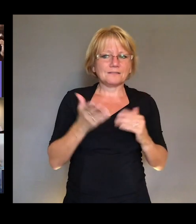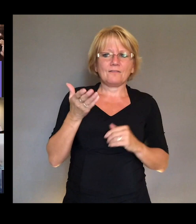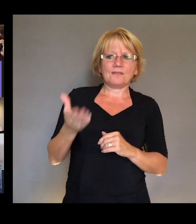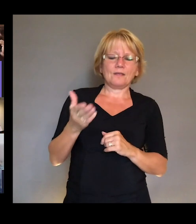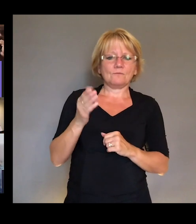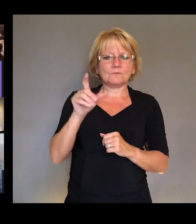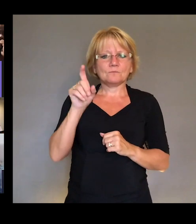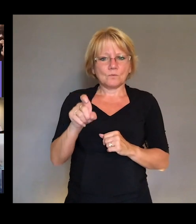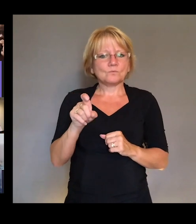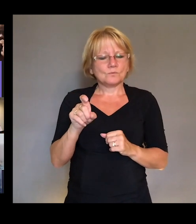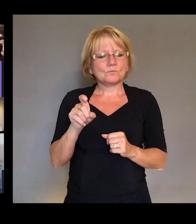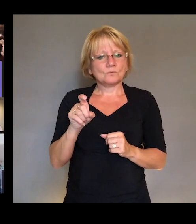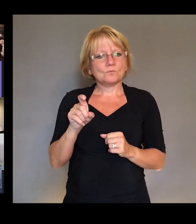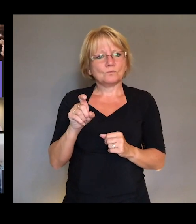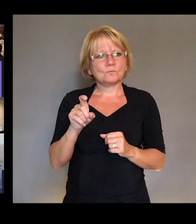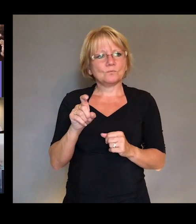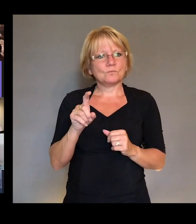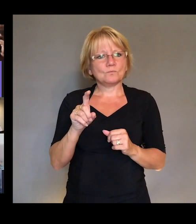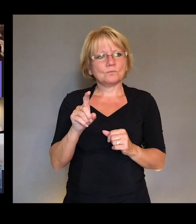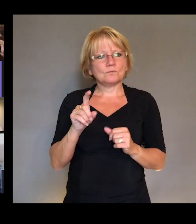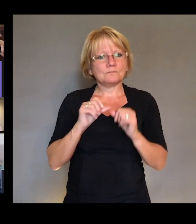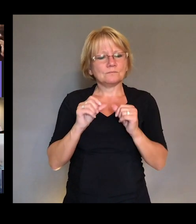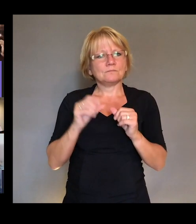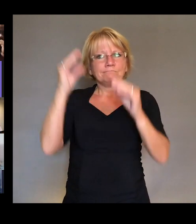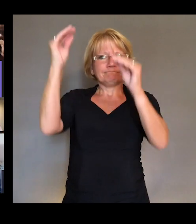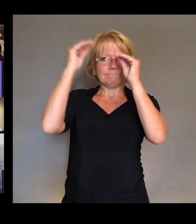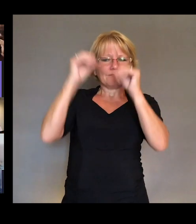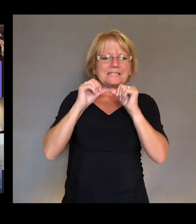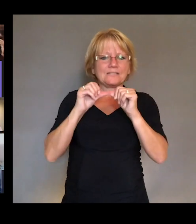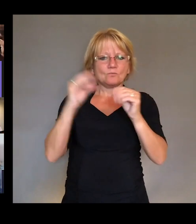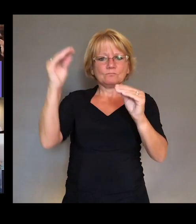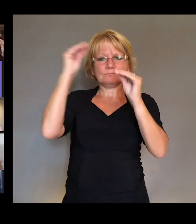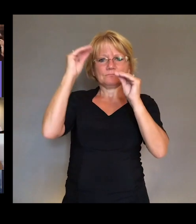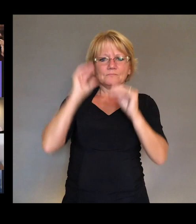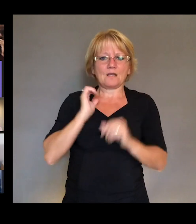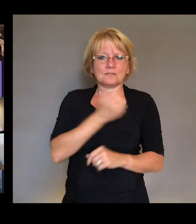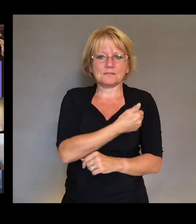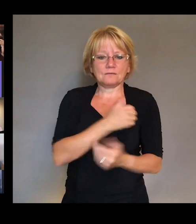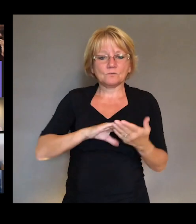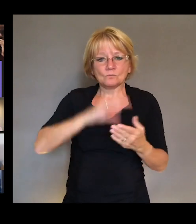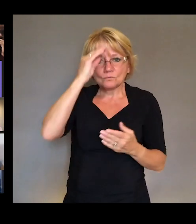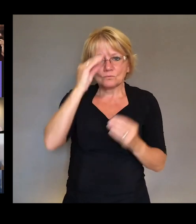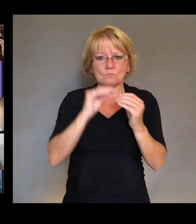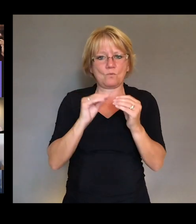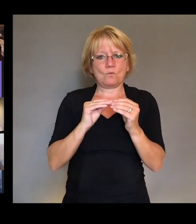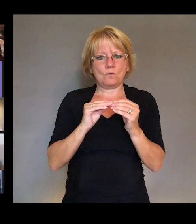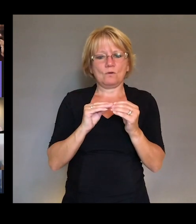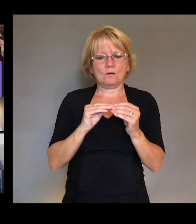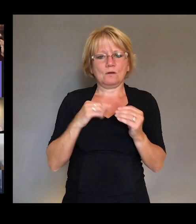that we're supposed to be the ones who are consistently educating ourselves in order to learn more about what we're doing.